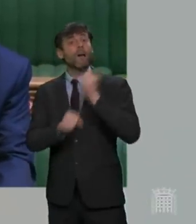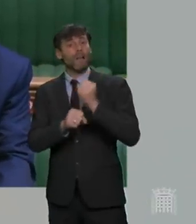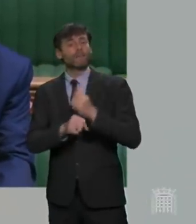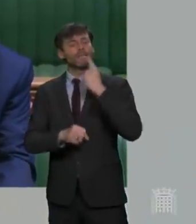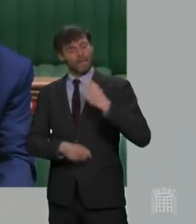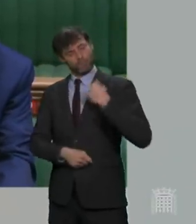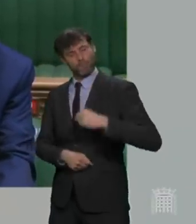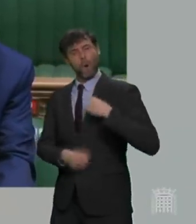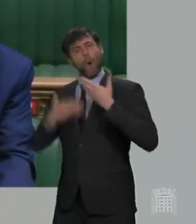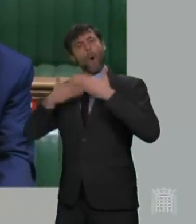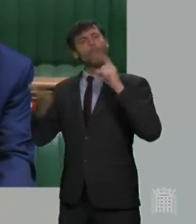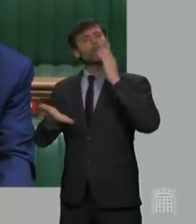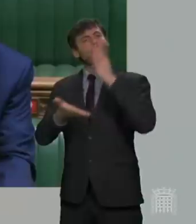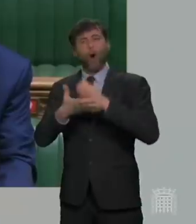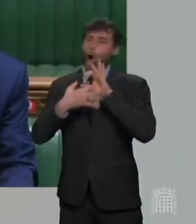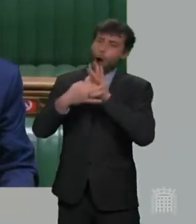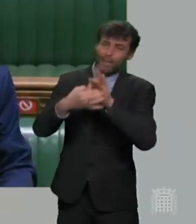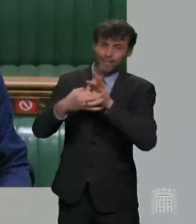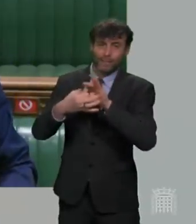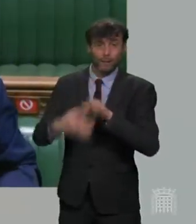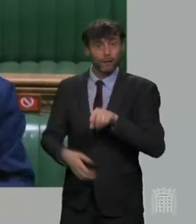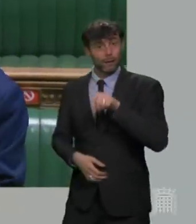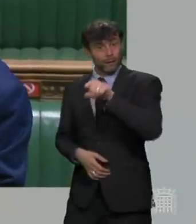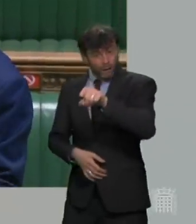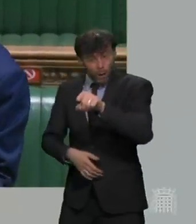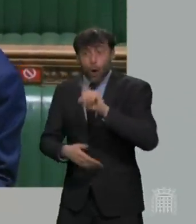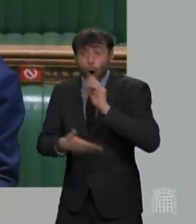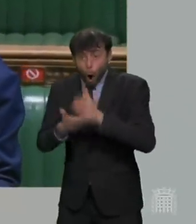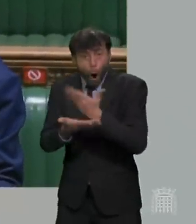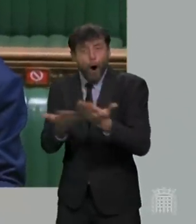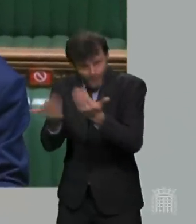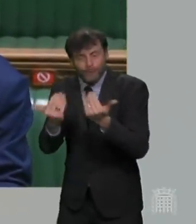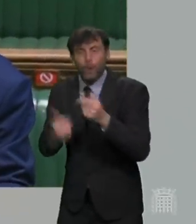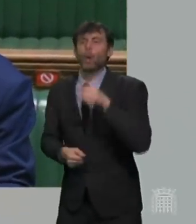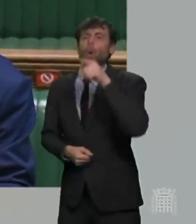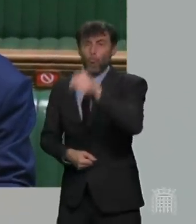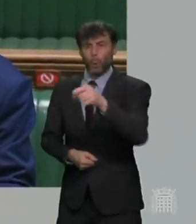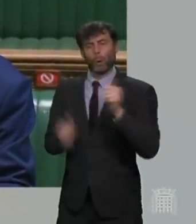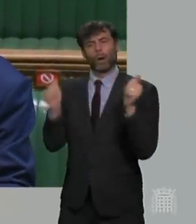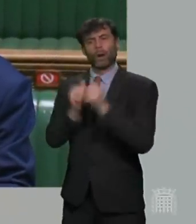Dominic Cummings a 40% pay rise, and they cannot afford to reward the NHS properly.